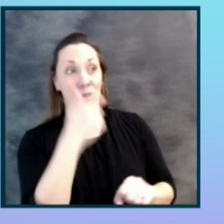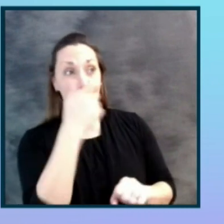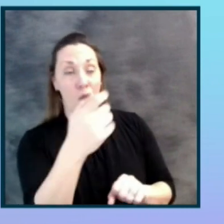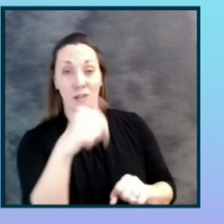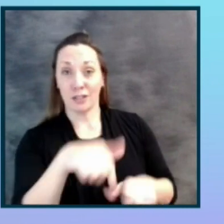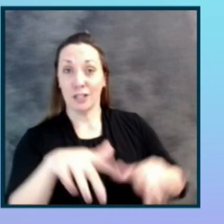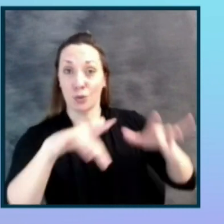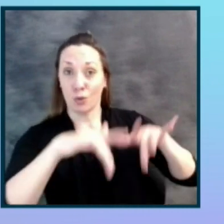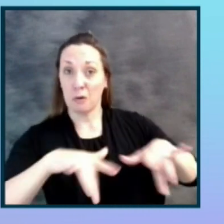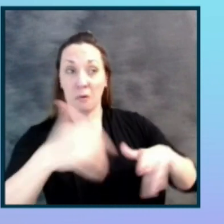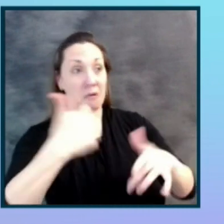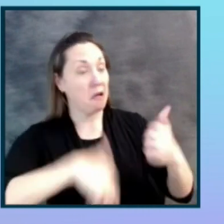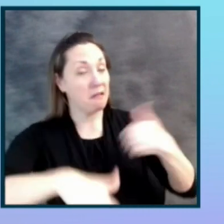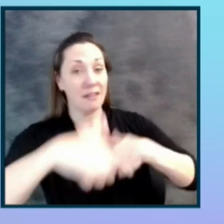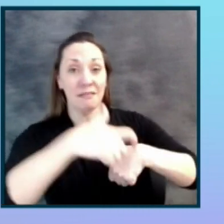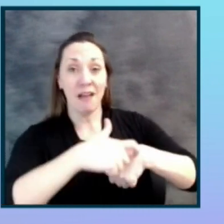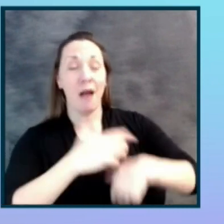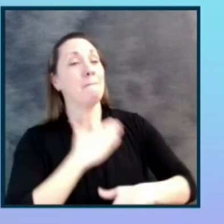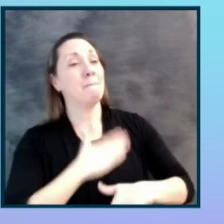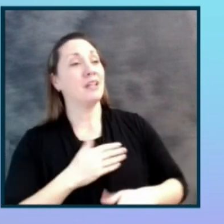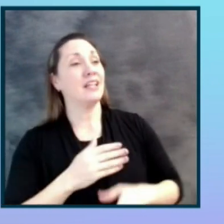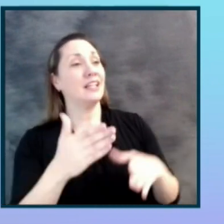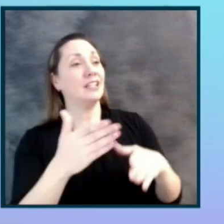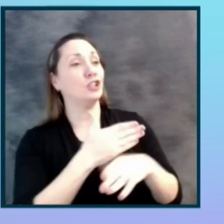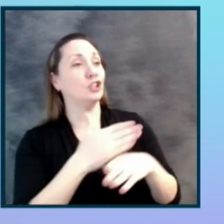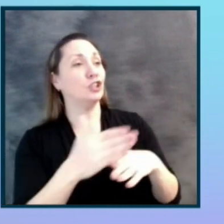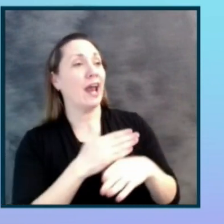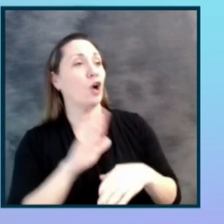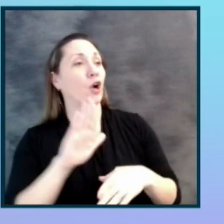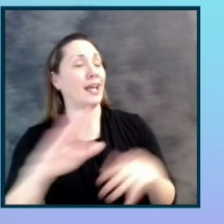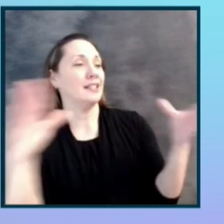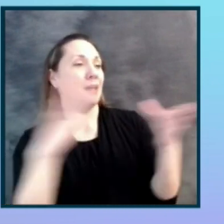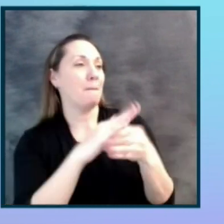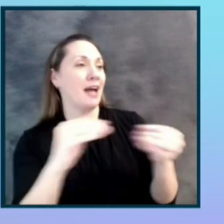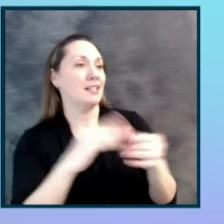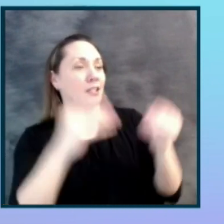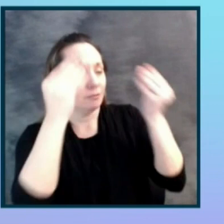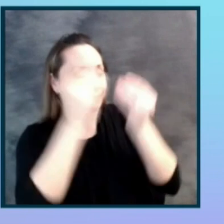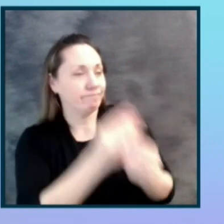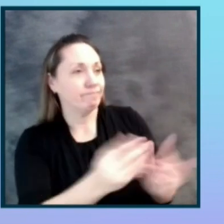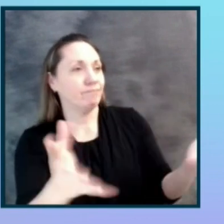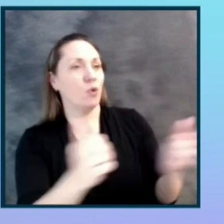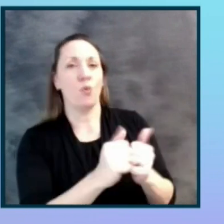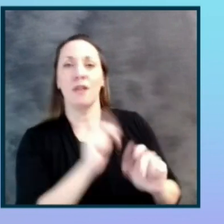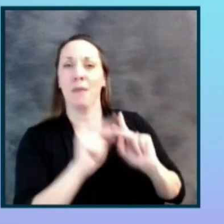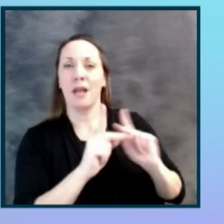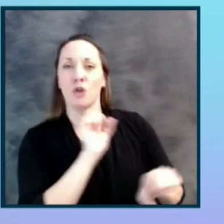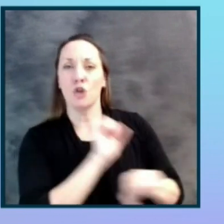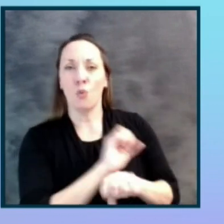Please share Joe's message with your friends and coworkers and let them know that they can see Joe's talk